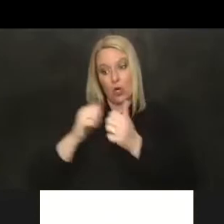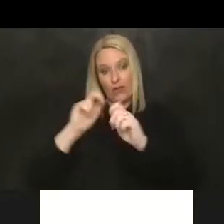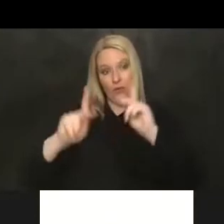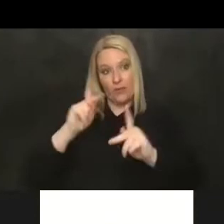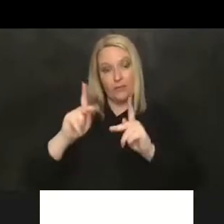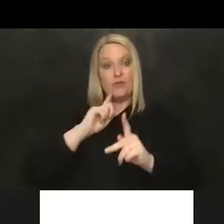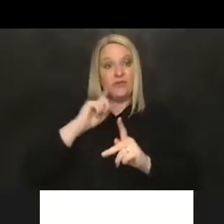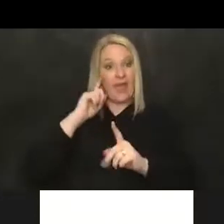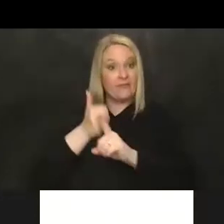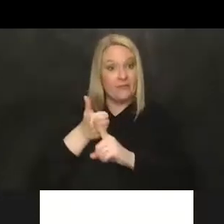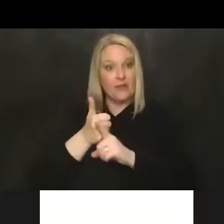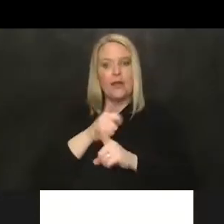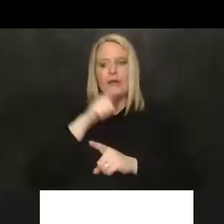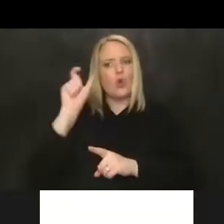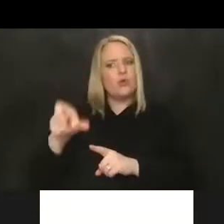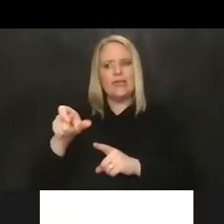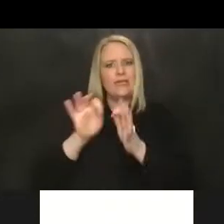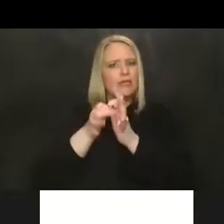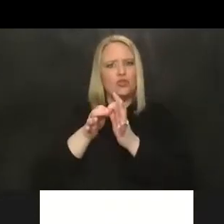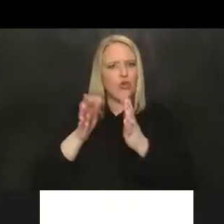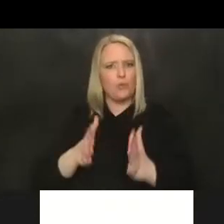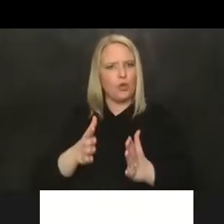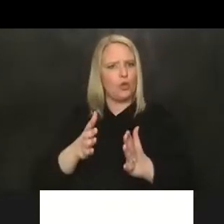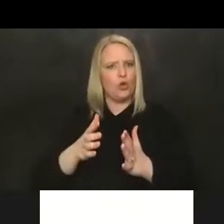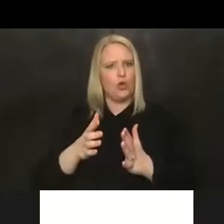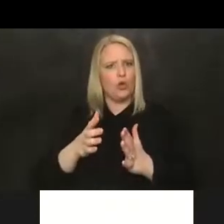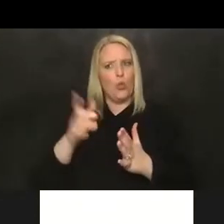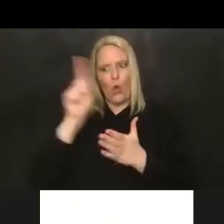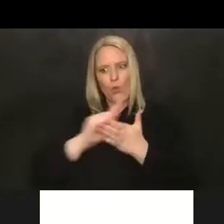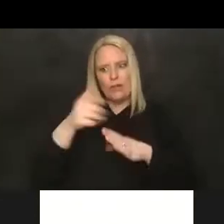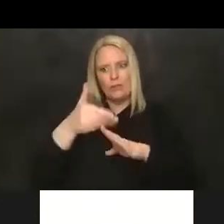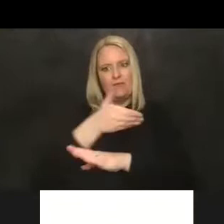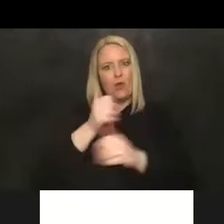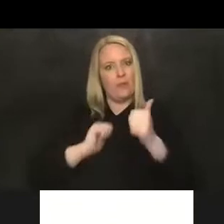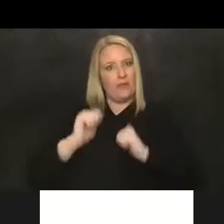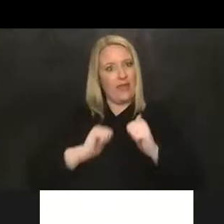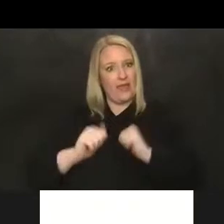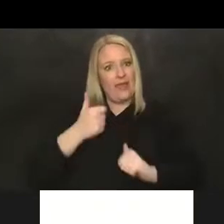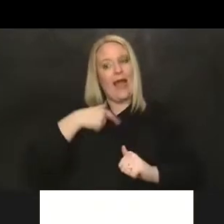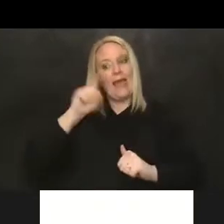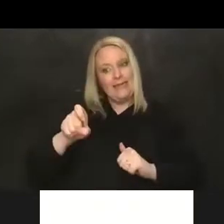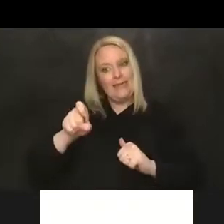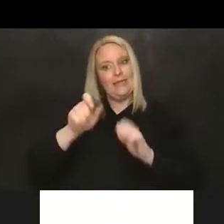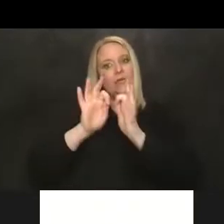i don't need a sign language interpreter a week before the play, I need the signers in the room